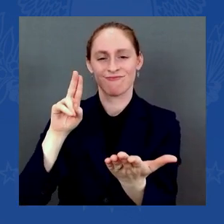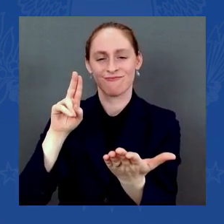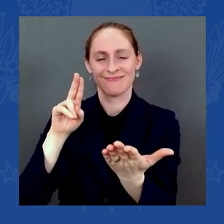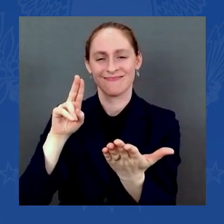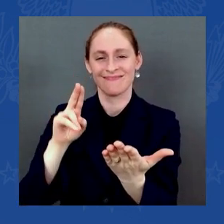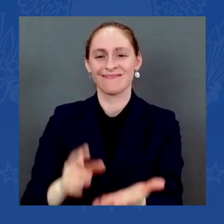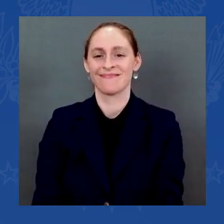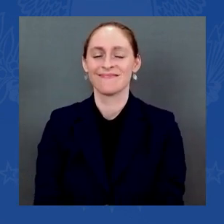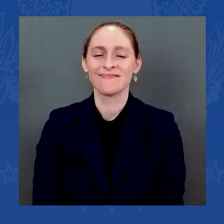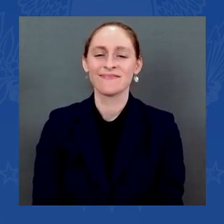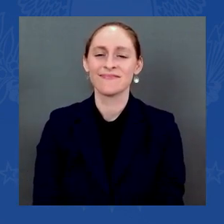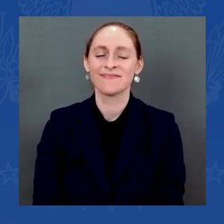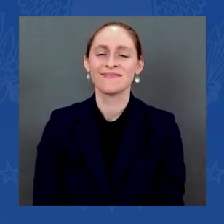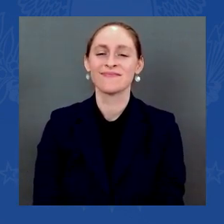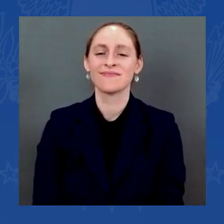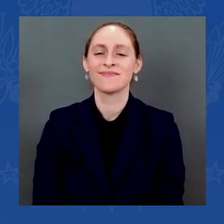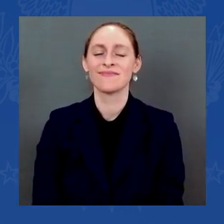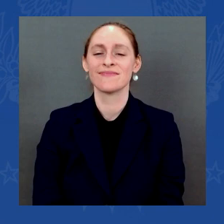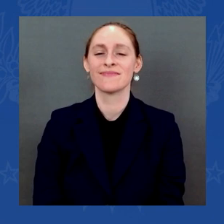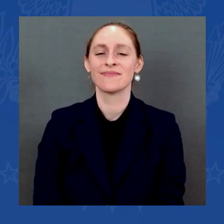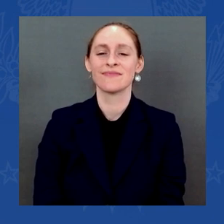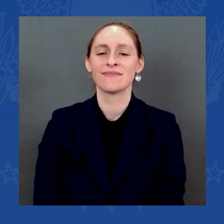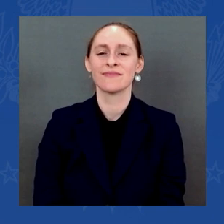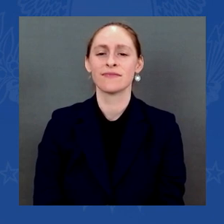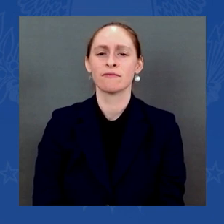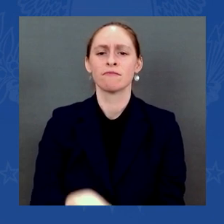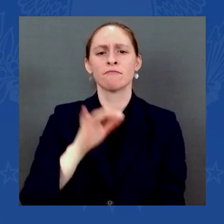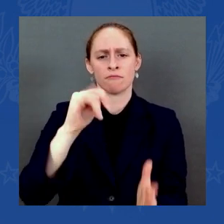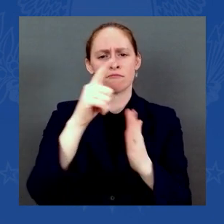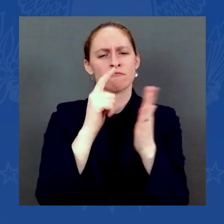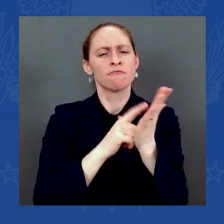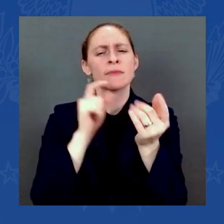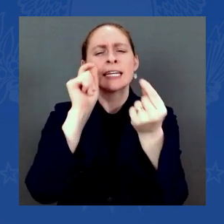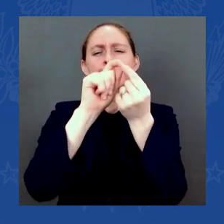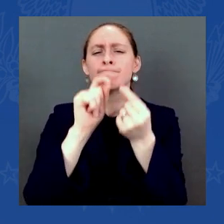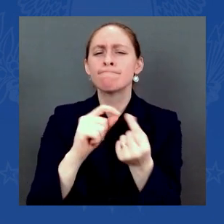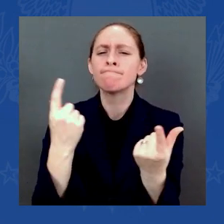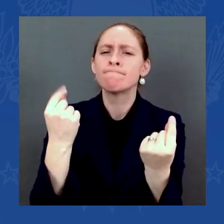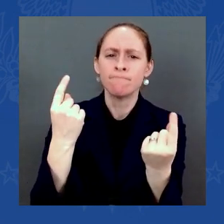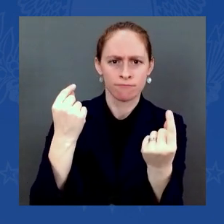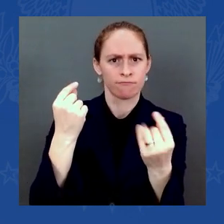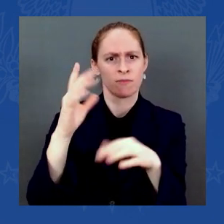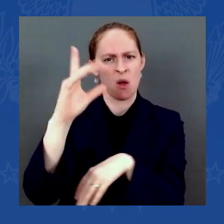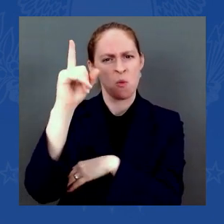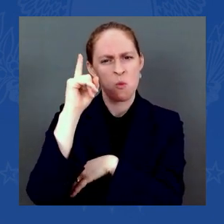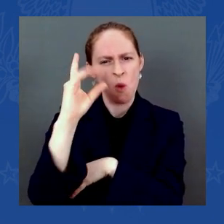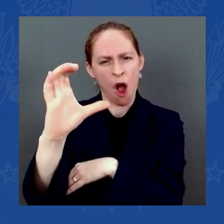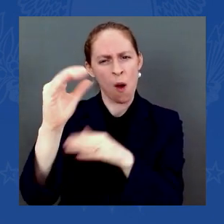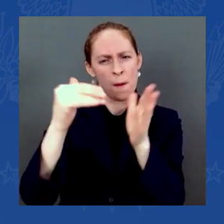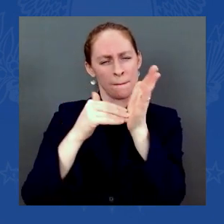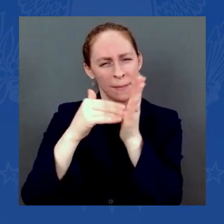for the next five years to do three important things: First, it directs the Department of Health and Human Services